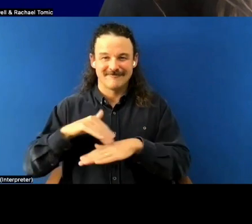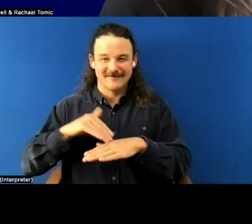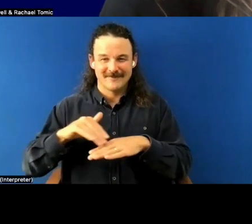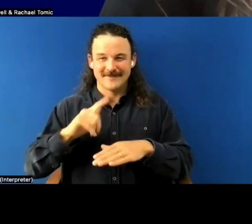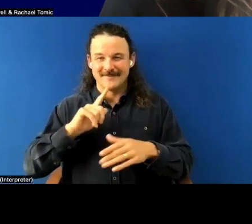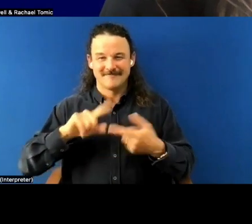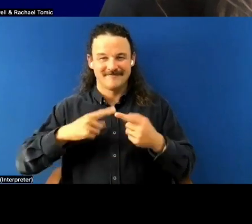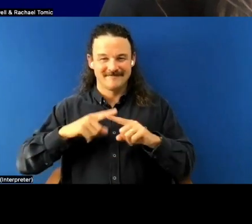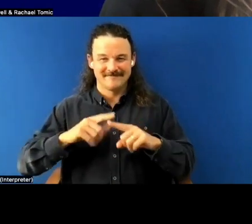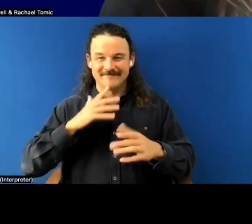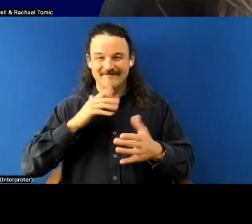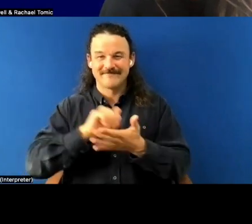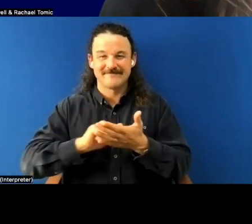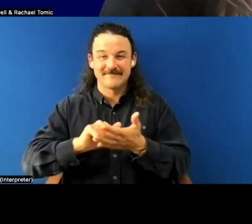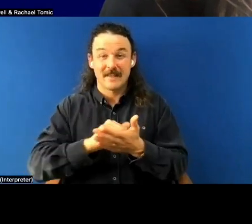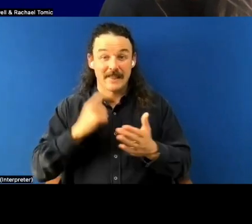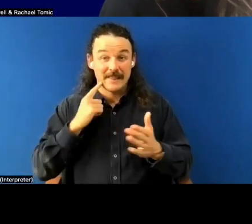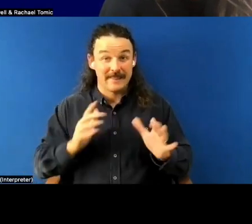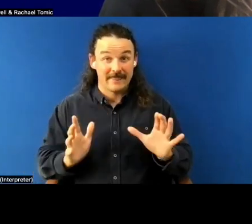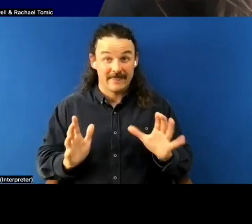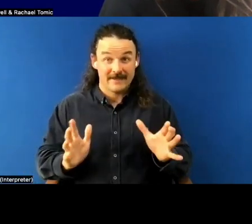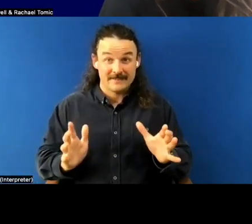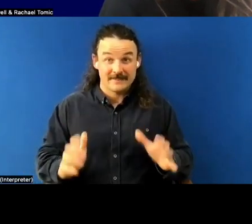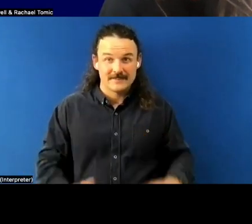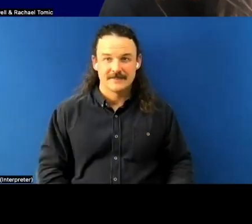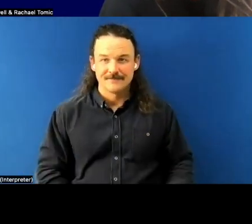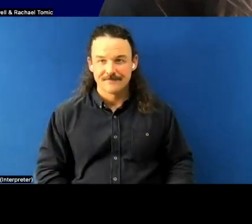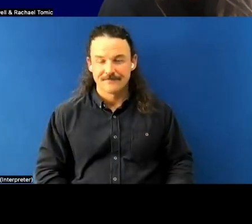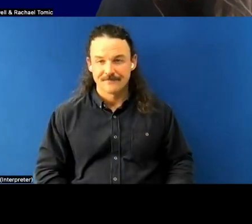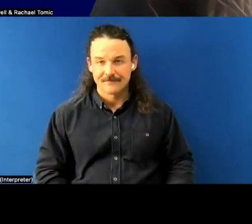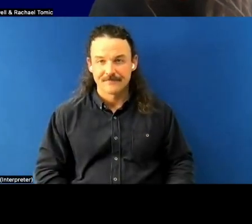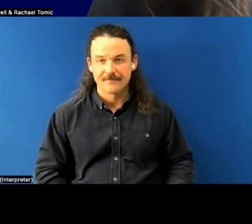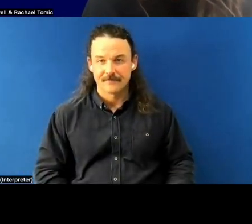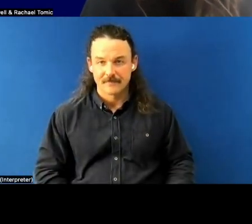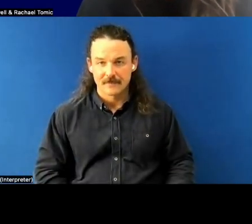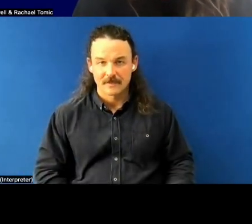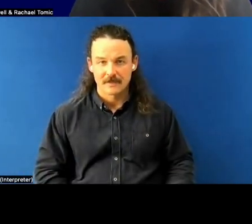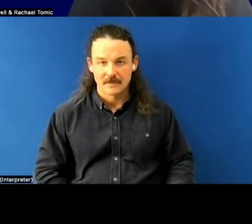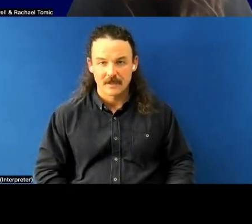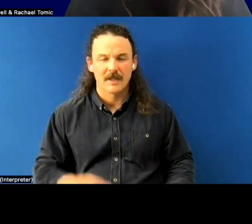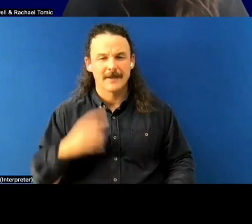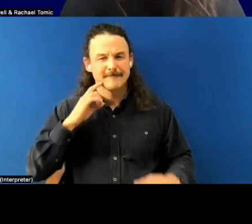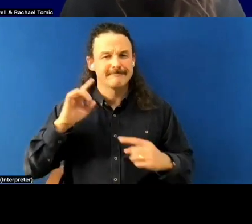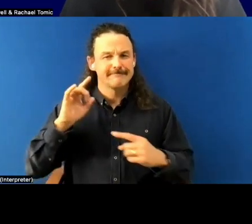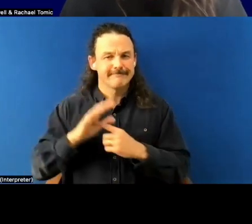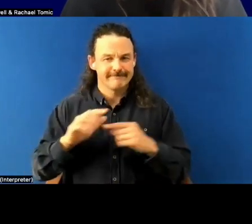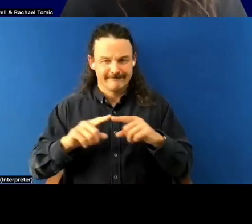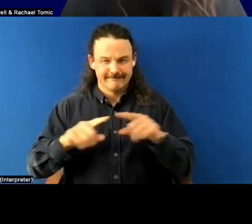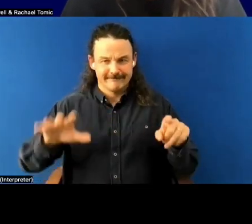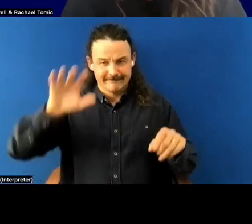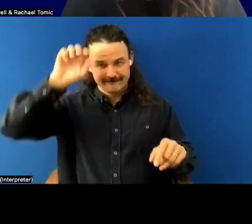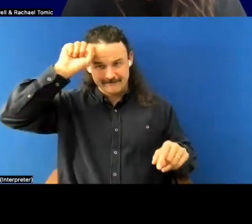pretty much it, I think, and it's more just about remembering to consider all elements of the child